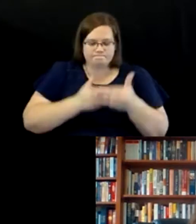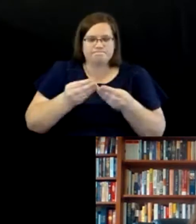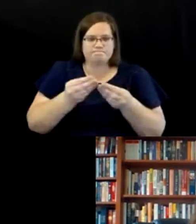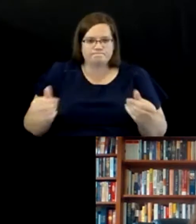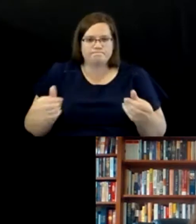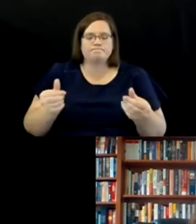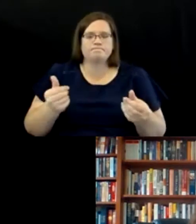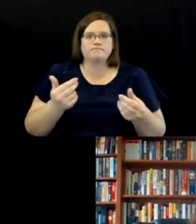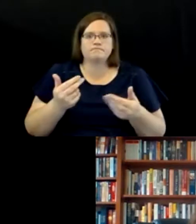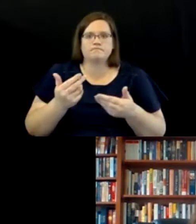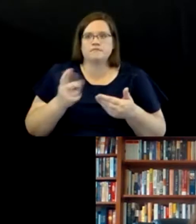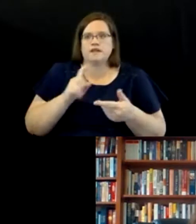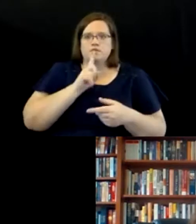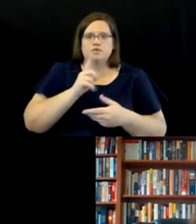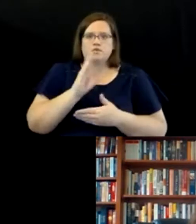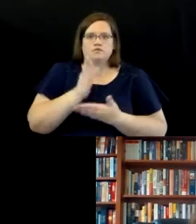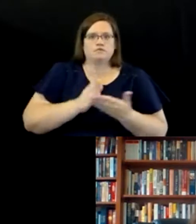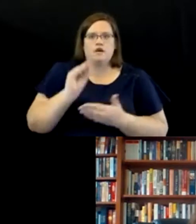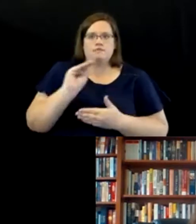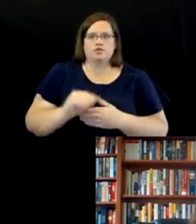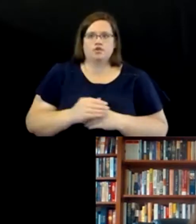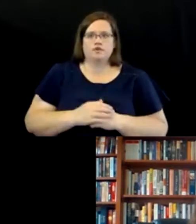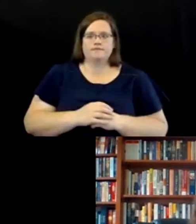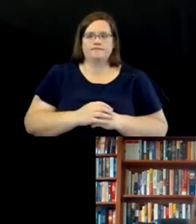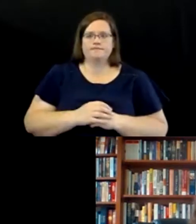Helena: Thanks, Sean. Thank you.